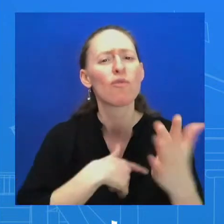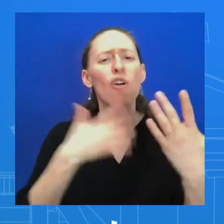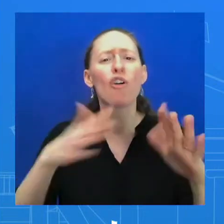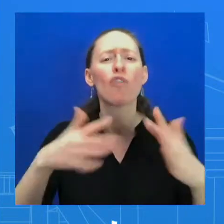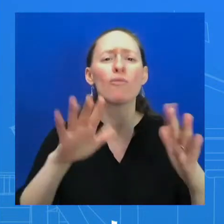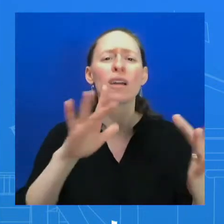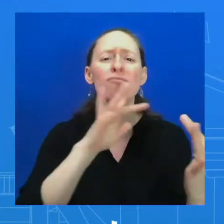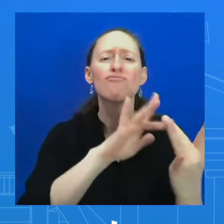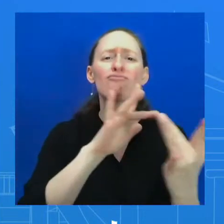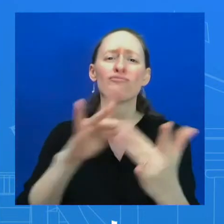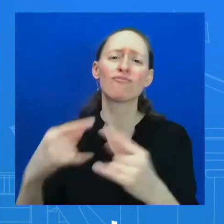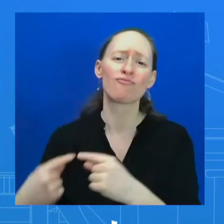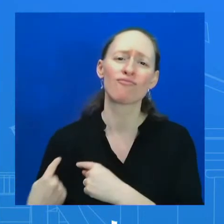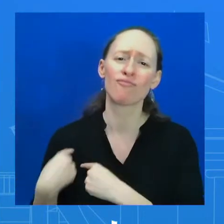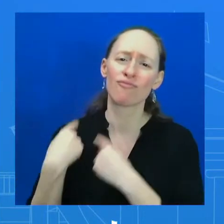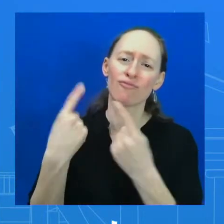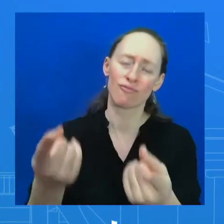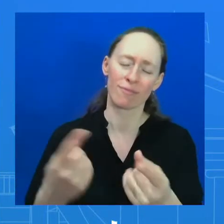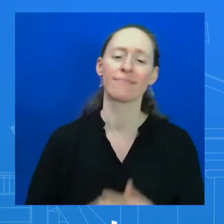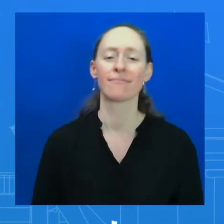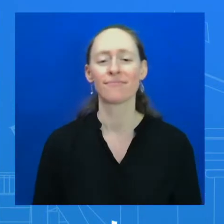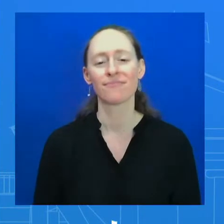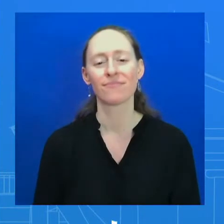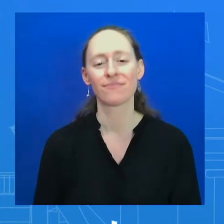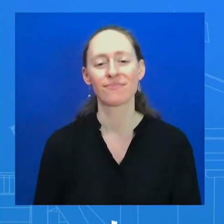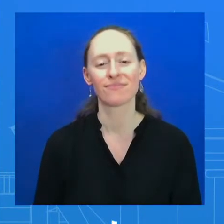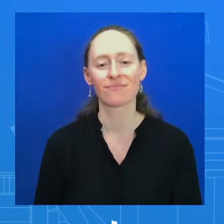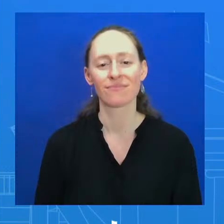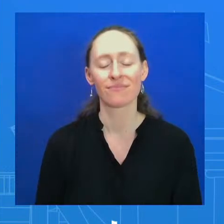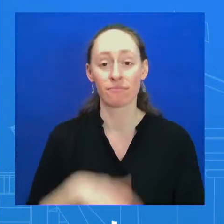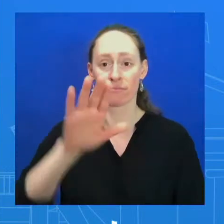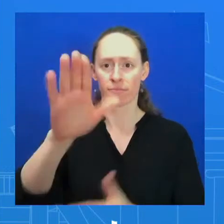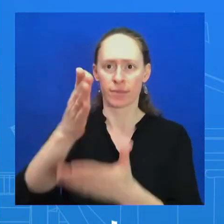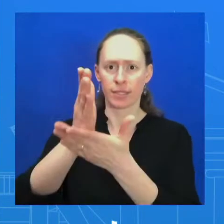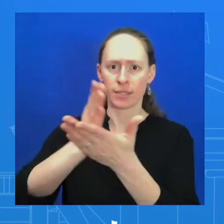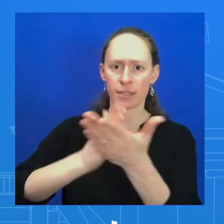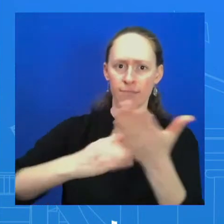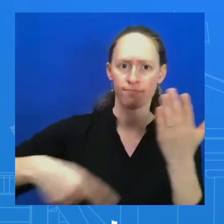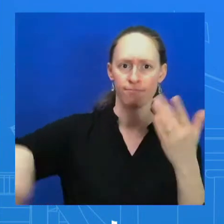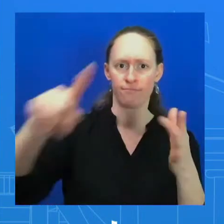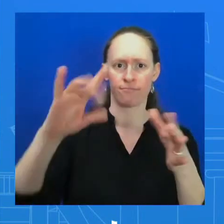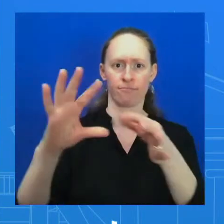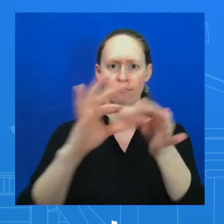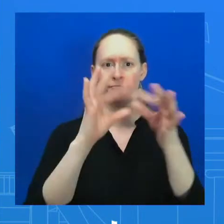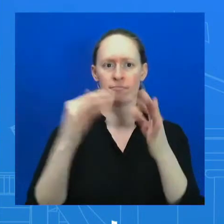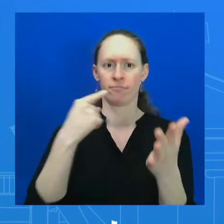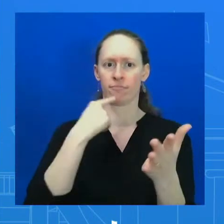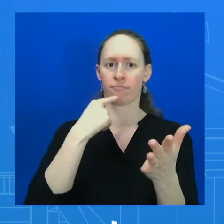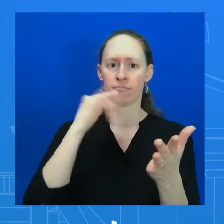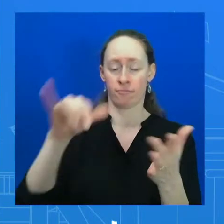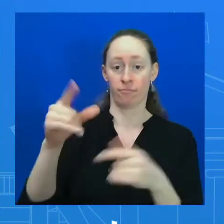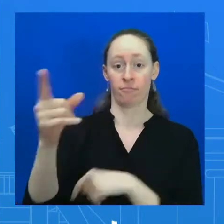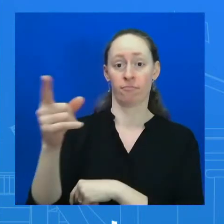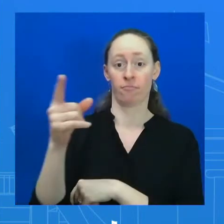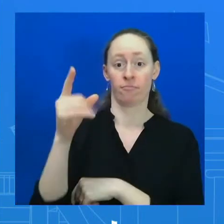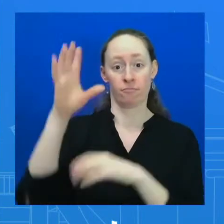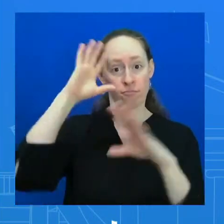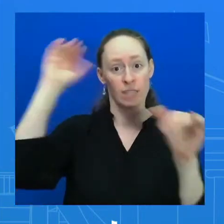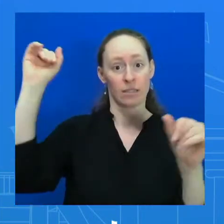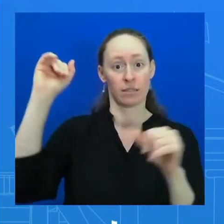there's been some reporting that Biden is going to speak to Israeli Prime Minister Netanyahu tomorrow. Can you confirm -- confirm that? Ms. Jean-Pierre: I don't have a call to confirm at this time.